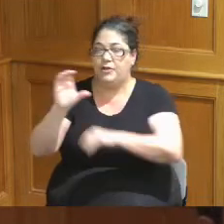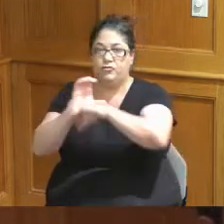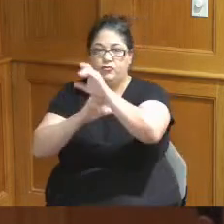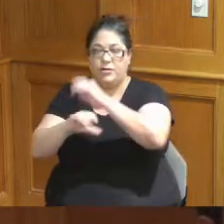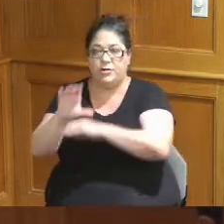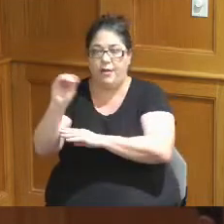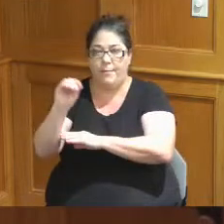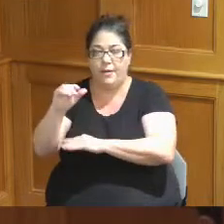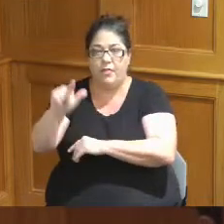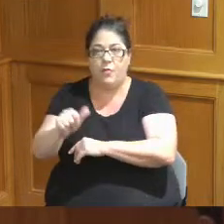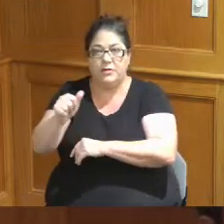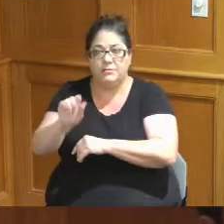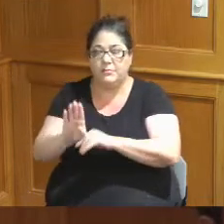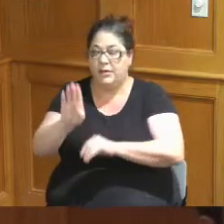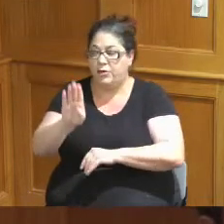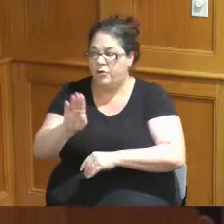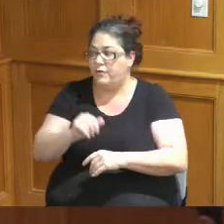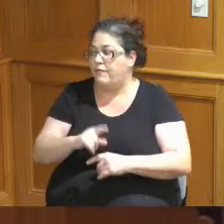this product's located in Miami Township